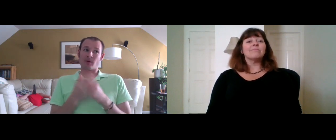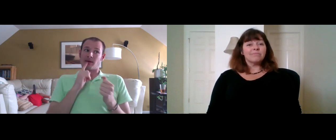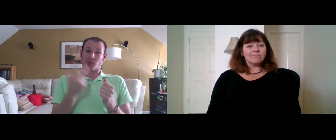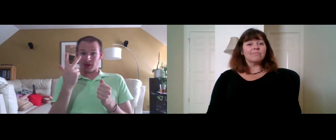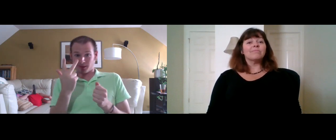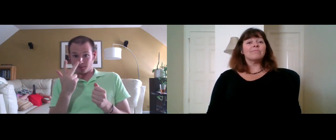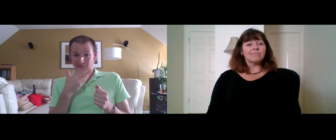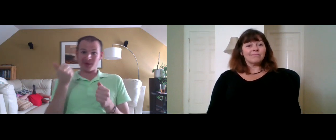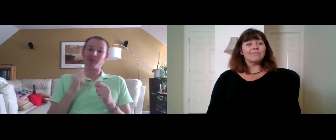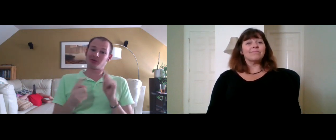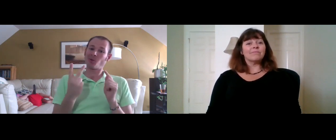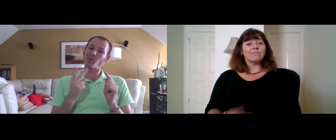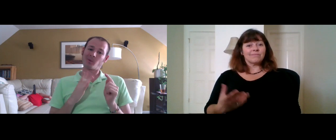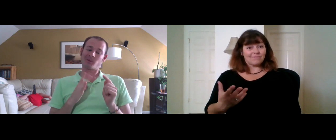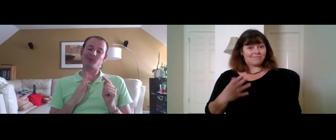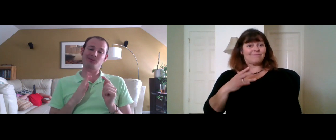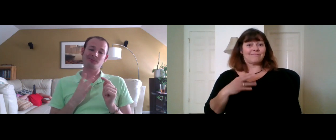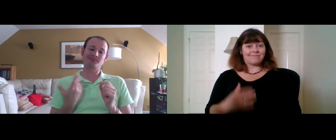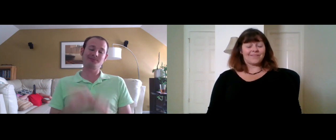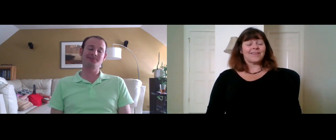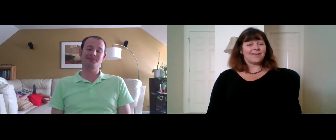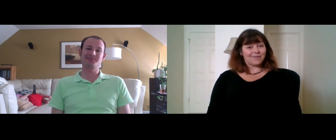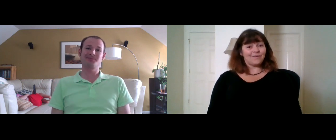Three would have been better but two were good